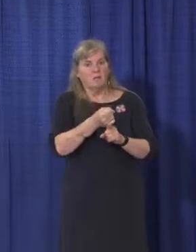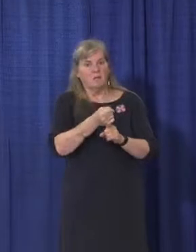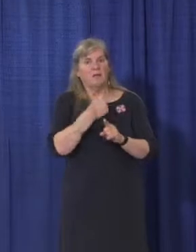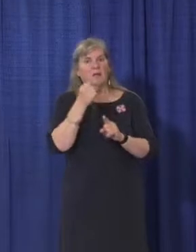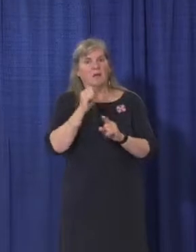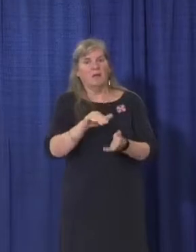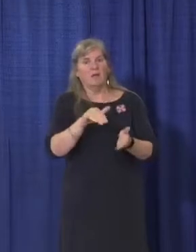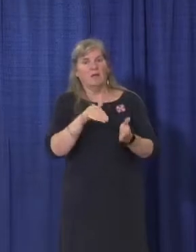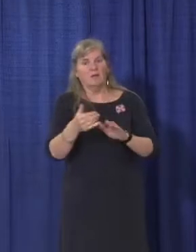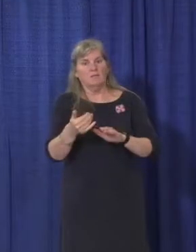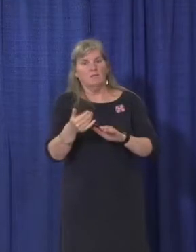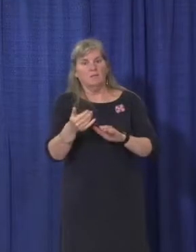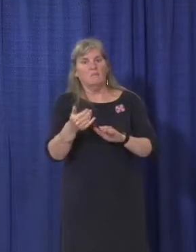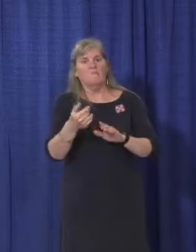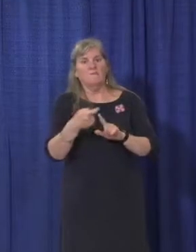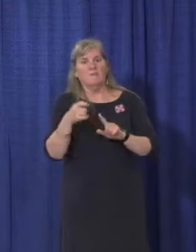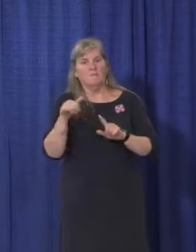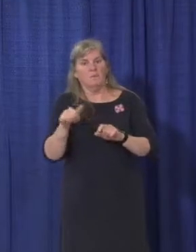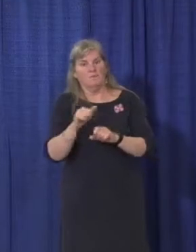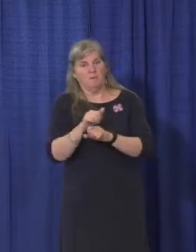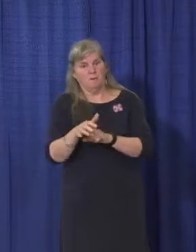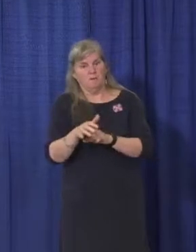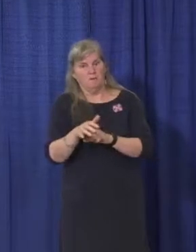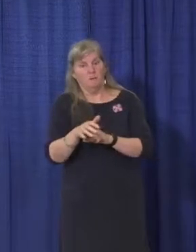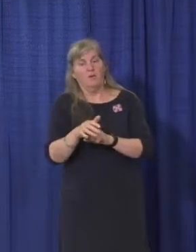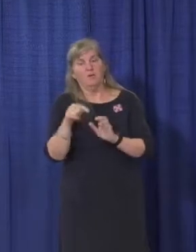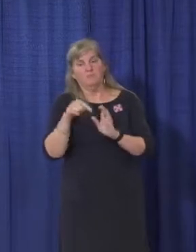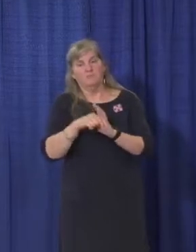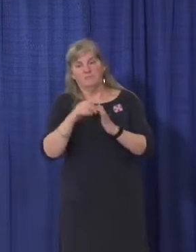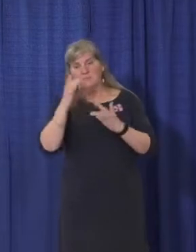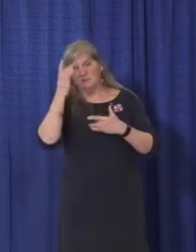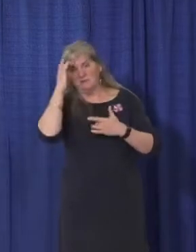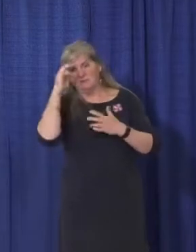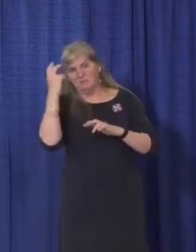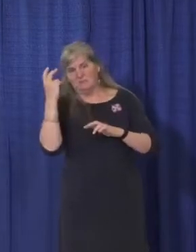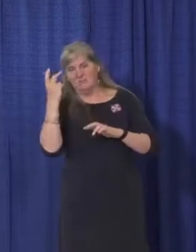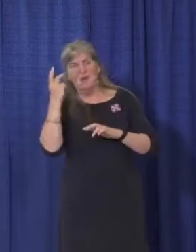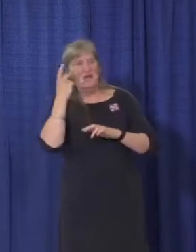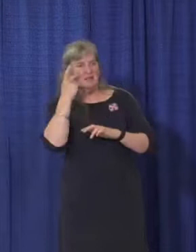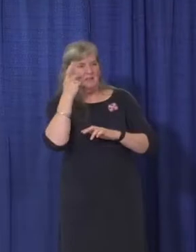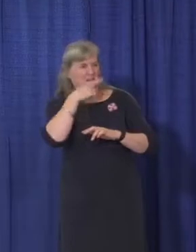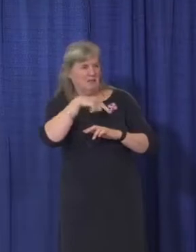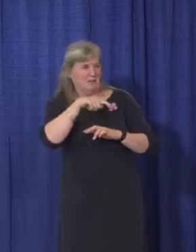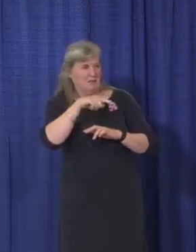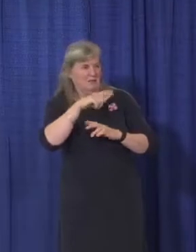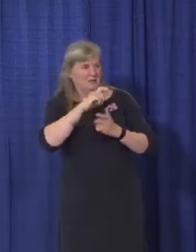it can still kill people and God people seriously ill.